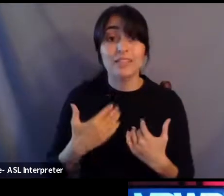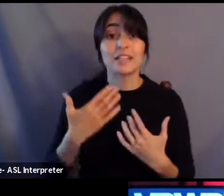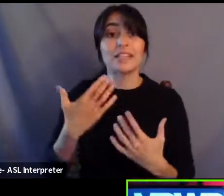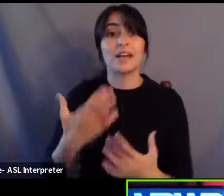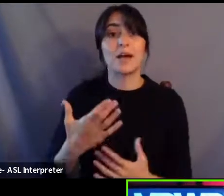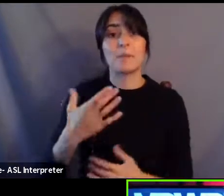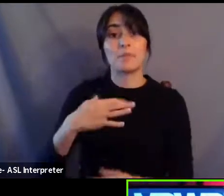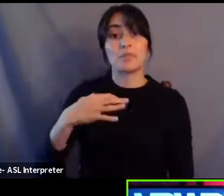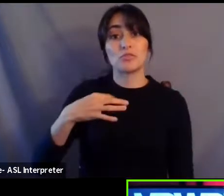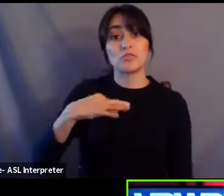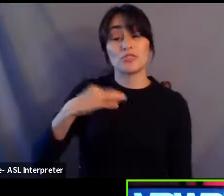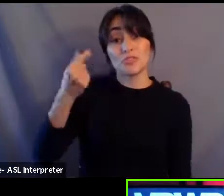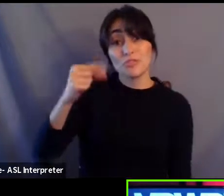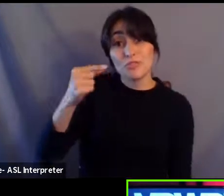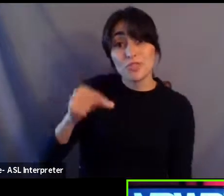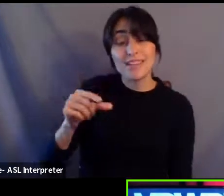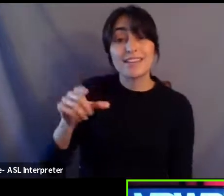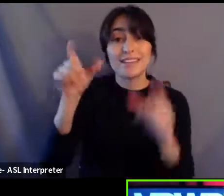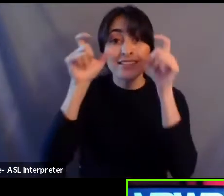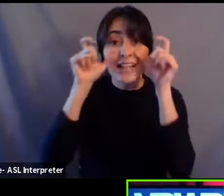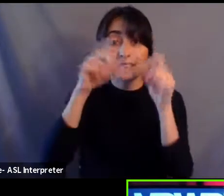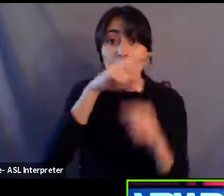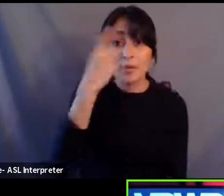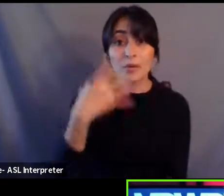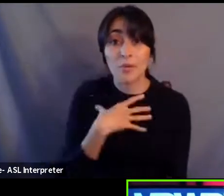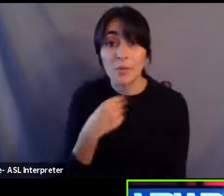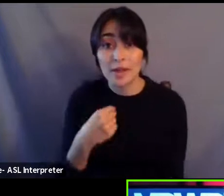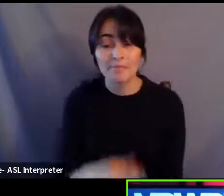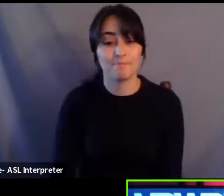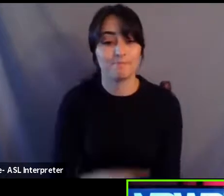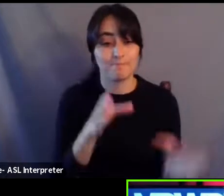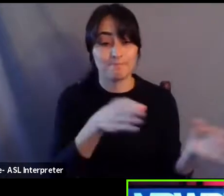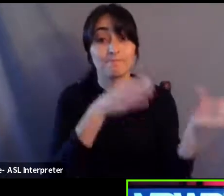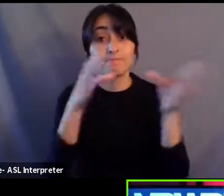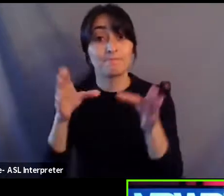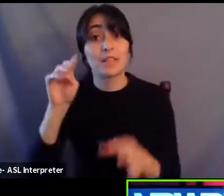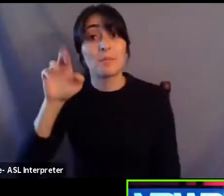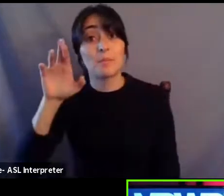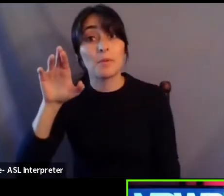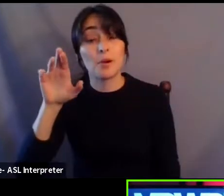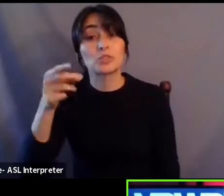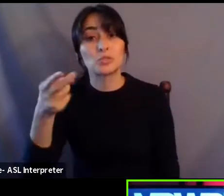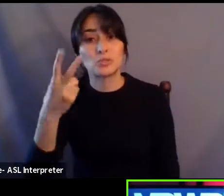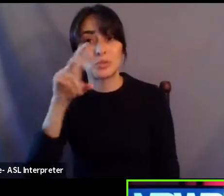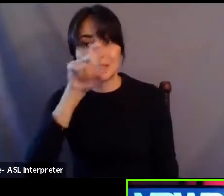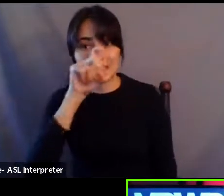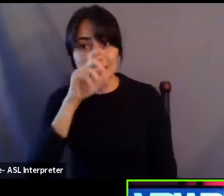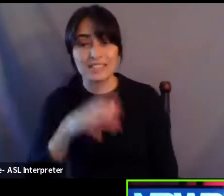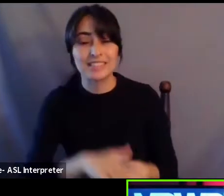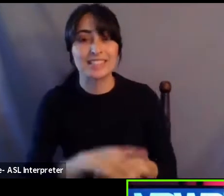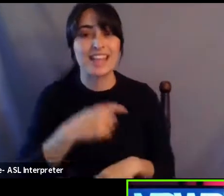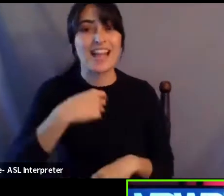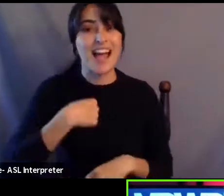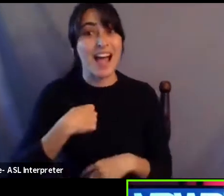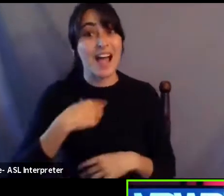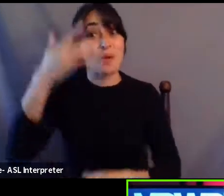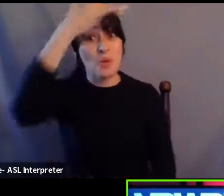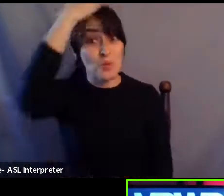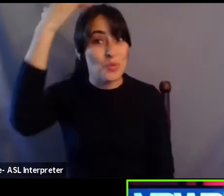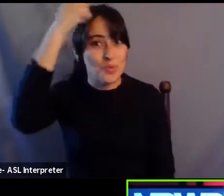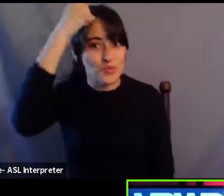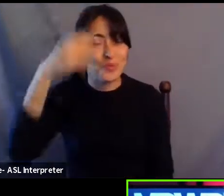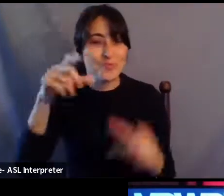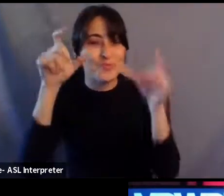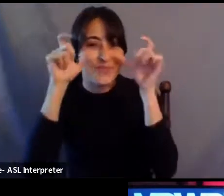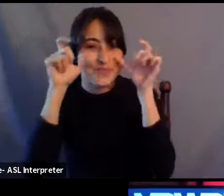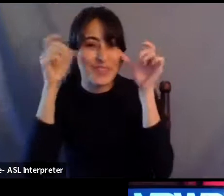I am a Native American male, my head is shaved bald, I have a very handsome face and